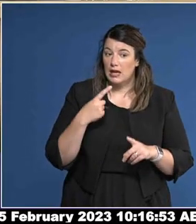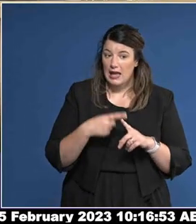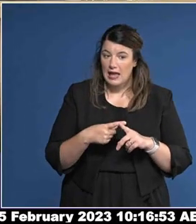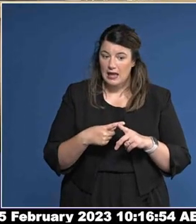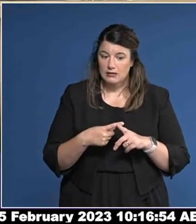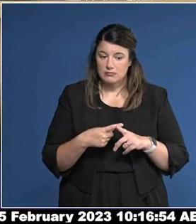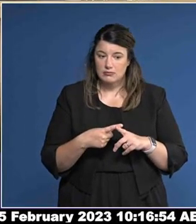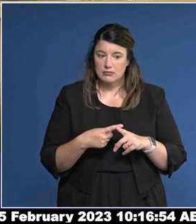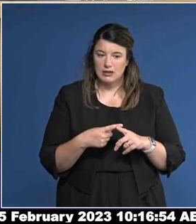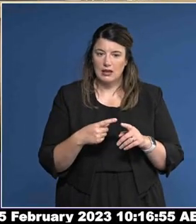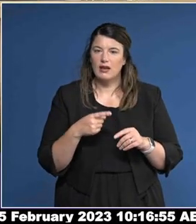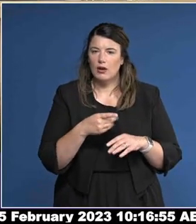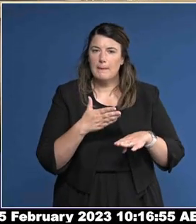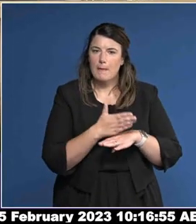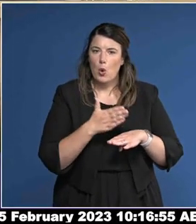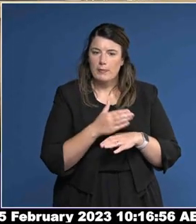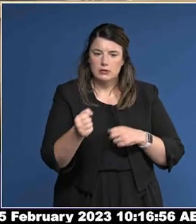ADE, an enterprise - Australian Disability Enterprise.